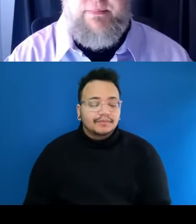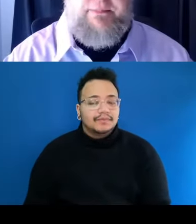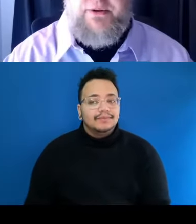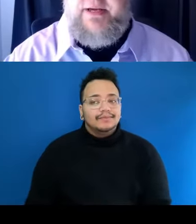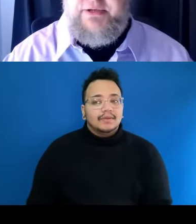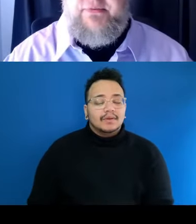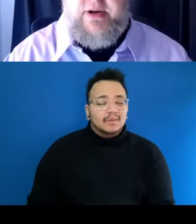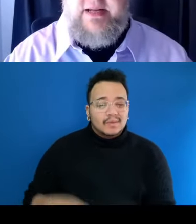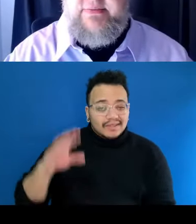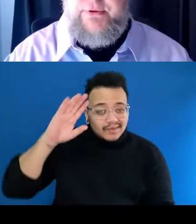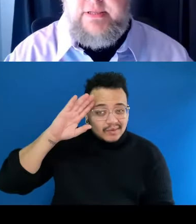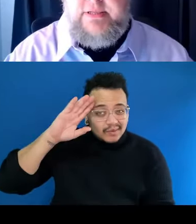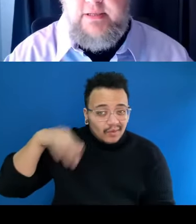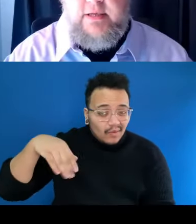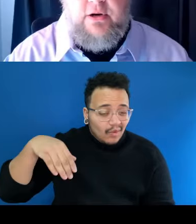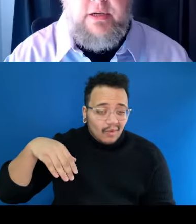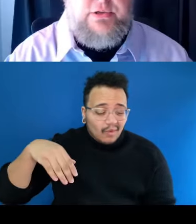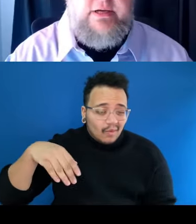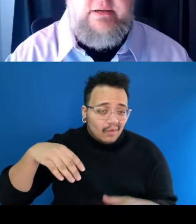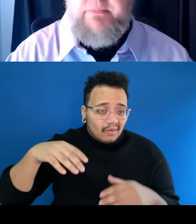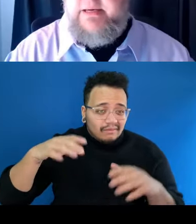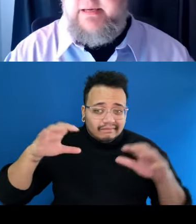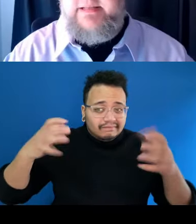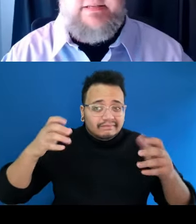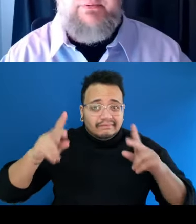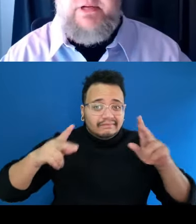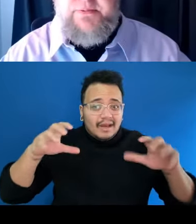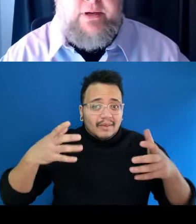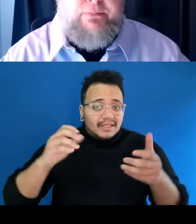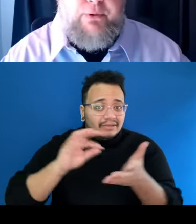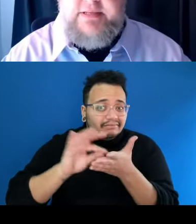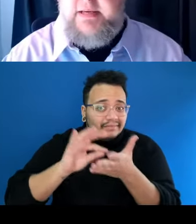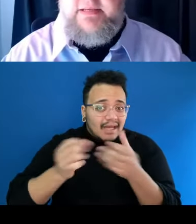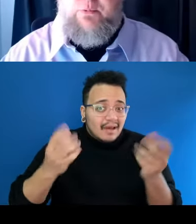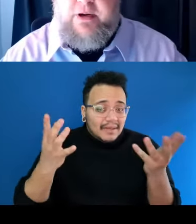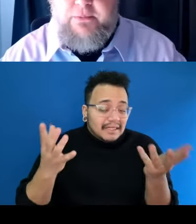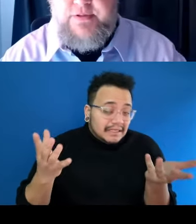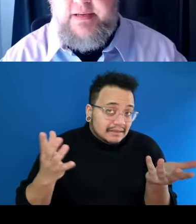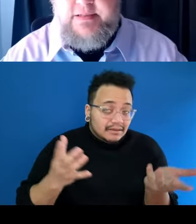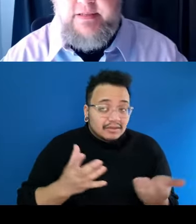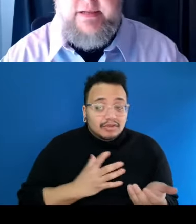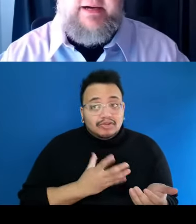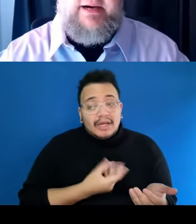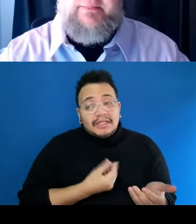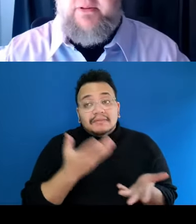what the population of trans folks is in our country. It's someplace between 0.6 and 1%.